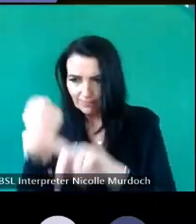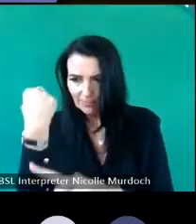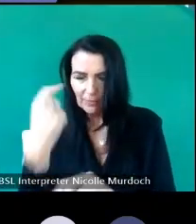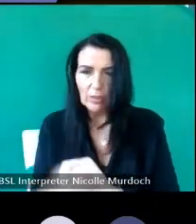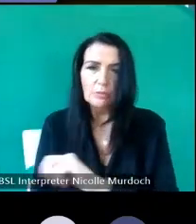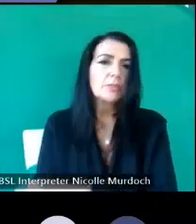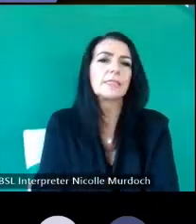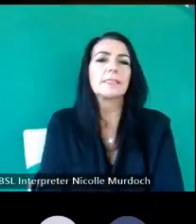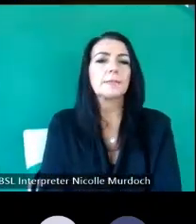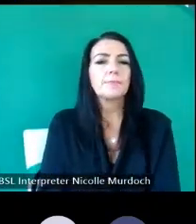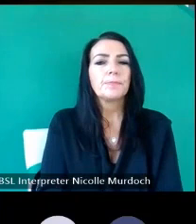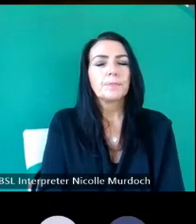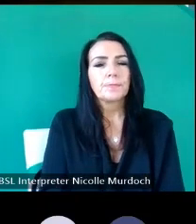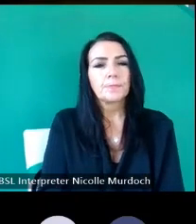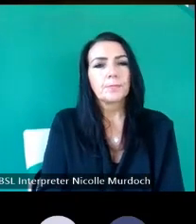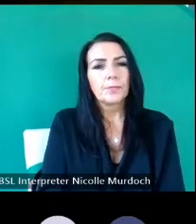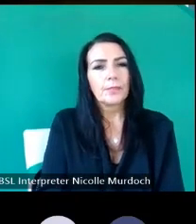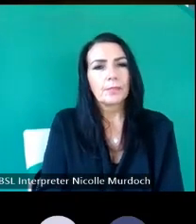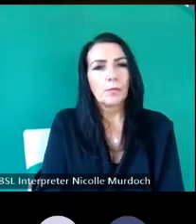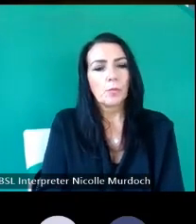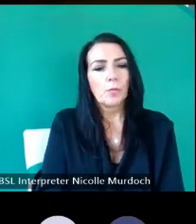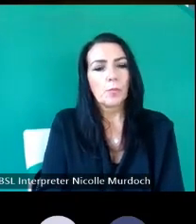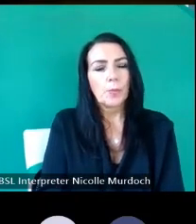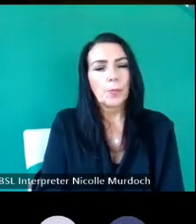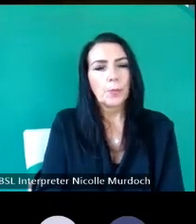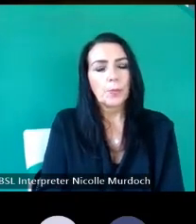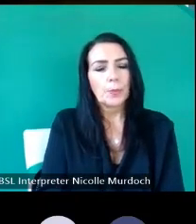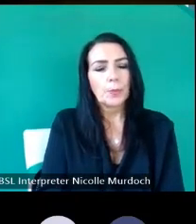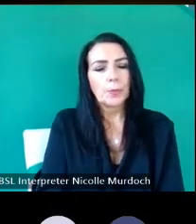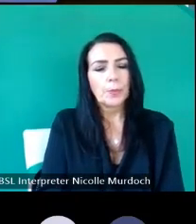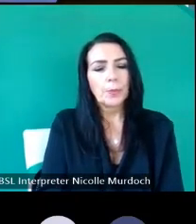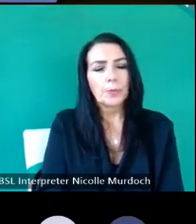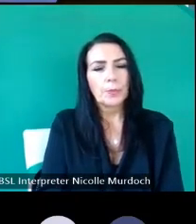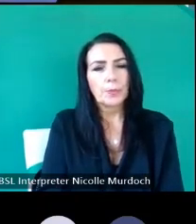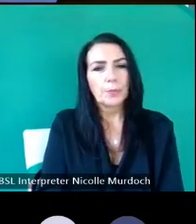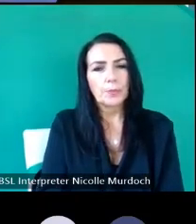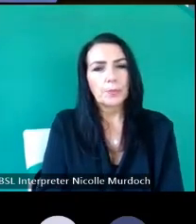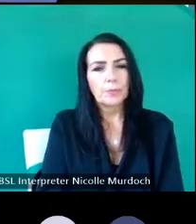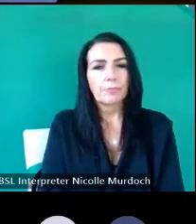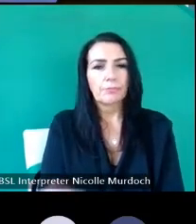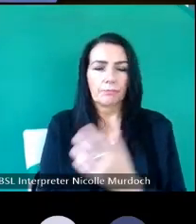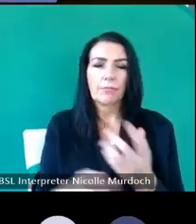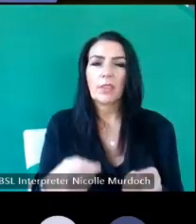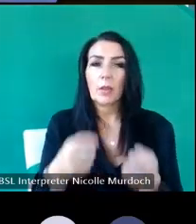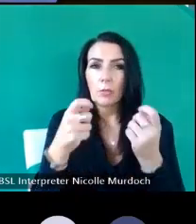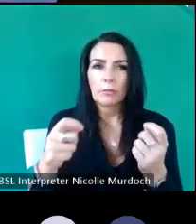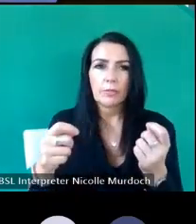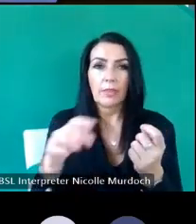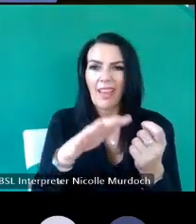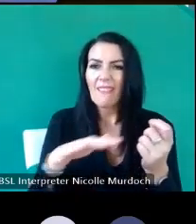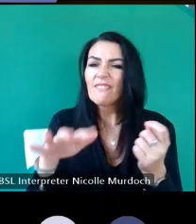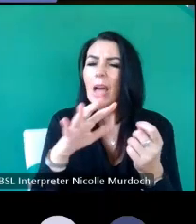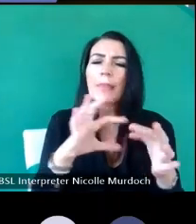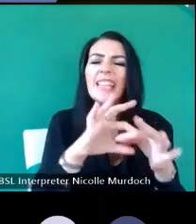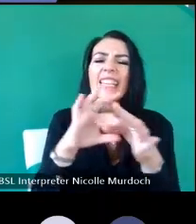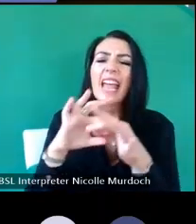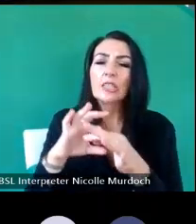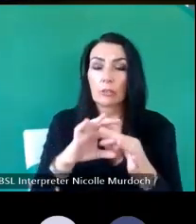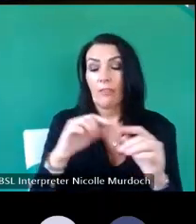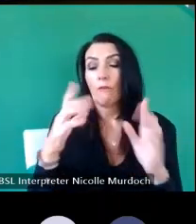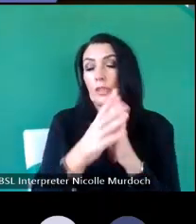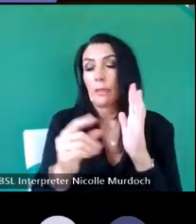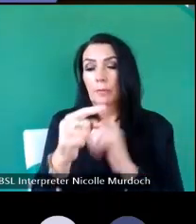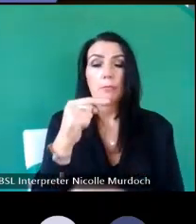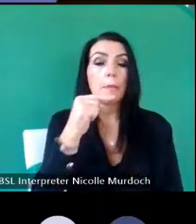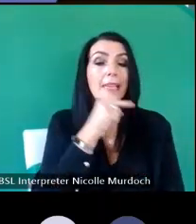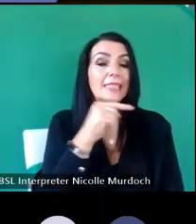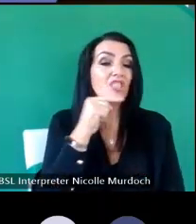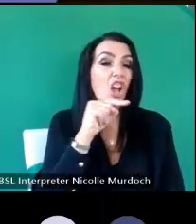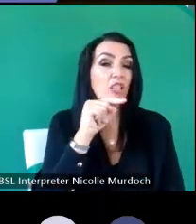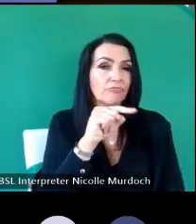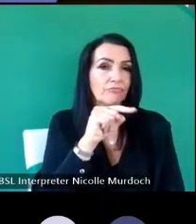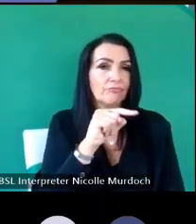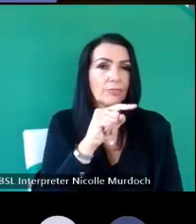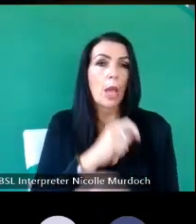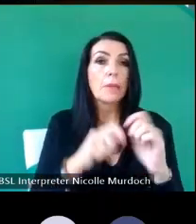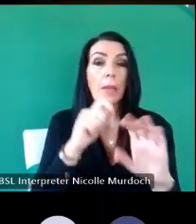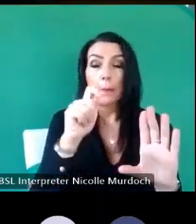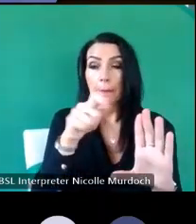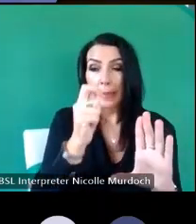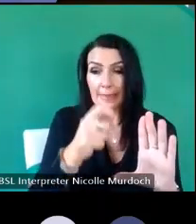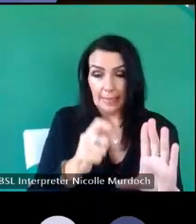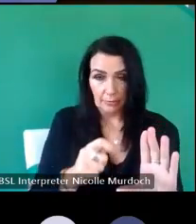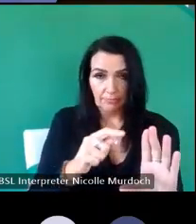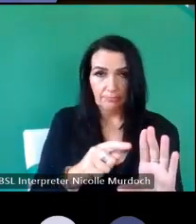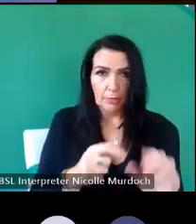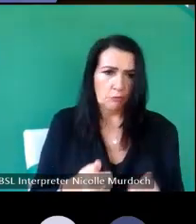please so I mentioned the family connection if your son um becomes a Mason great stuff but you